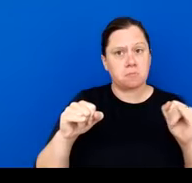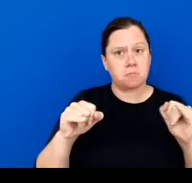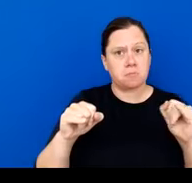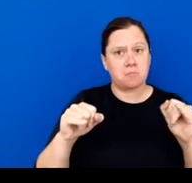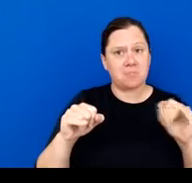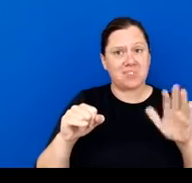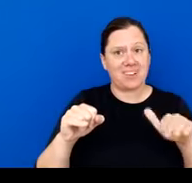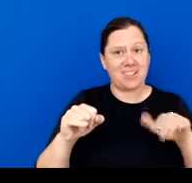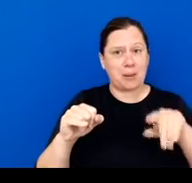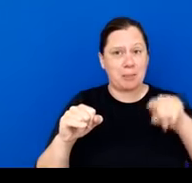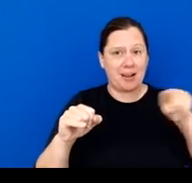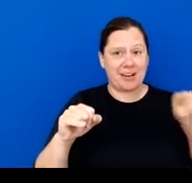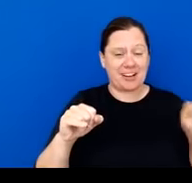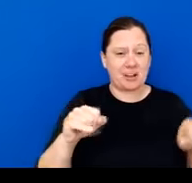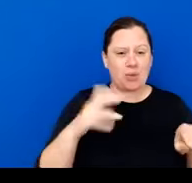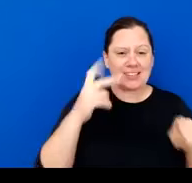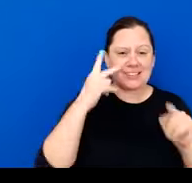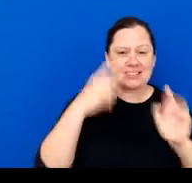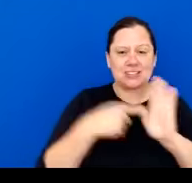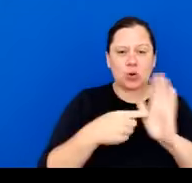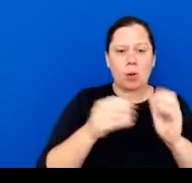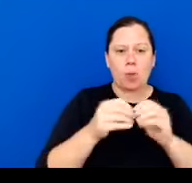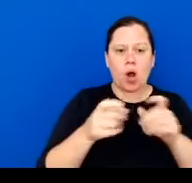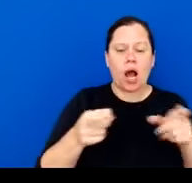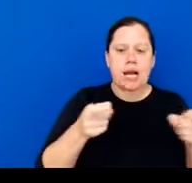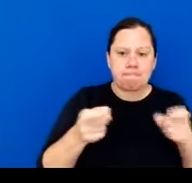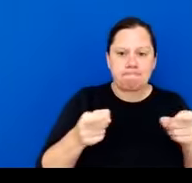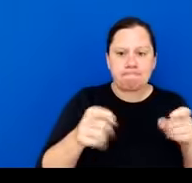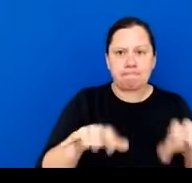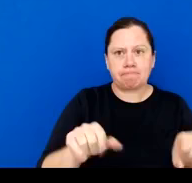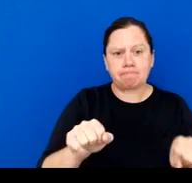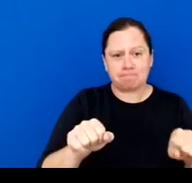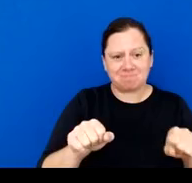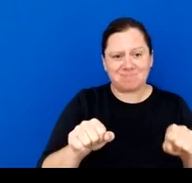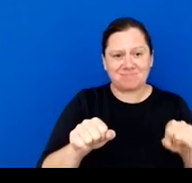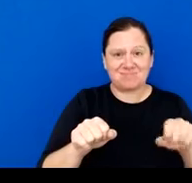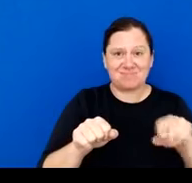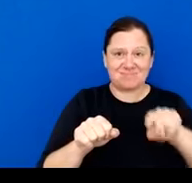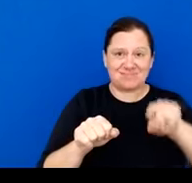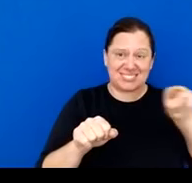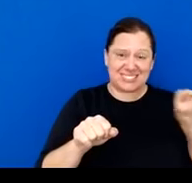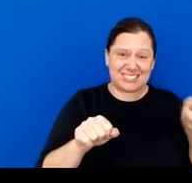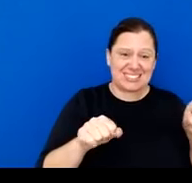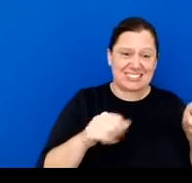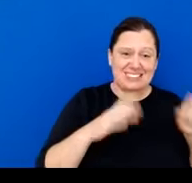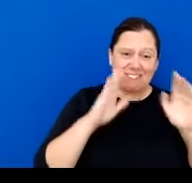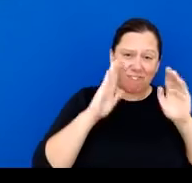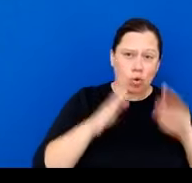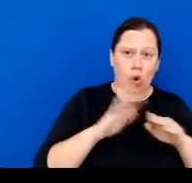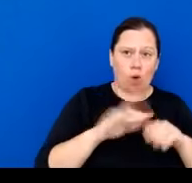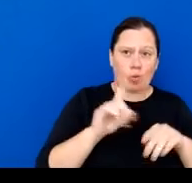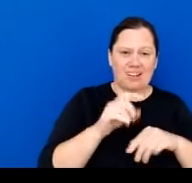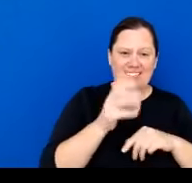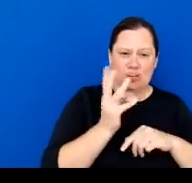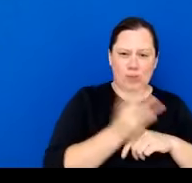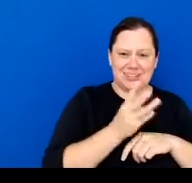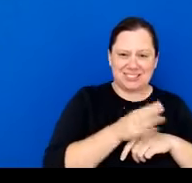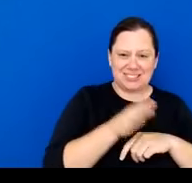our expectation is really on this western side of the fire we're actually going to be able to establish a lot more containment line